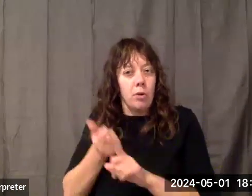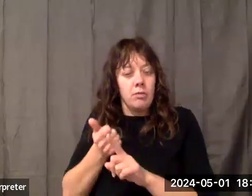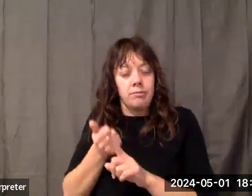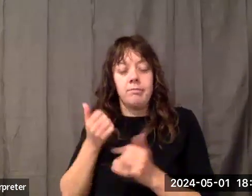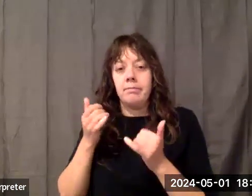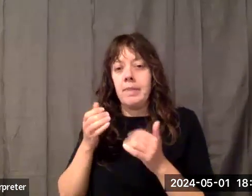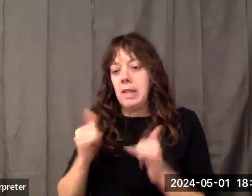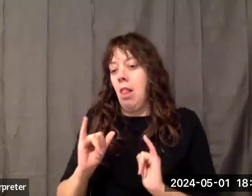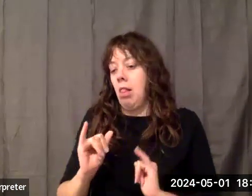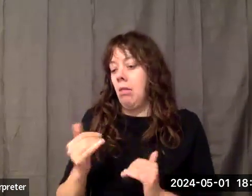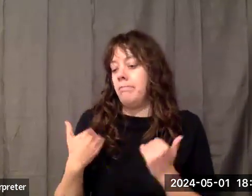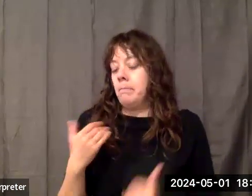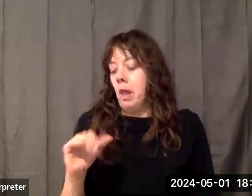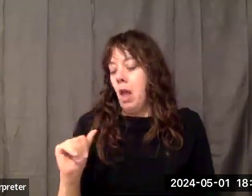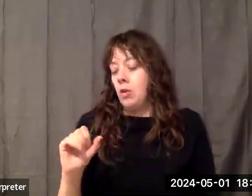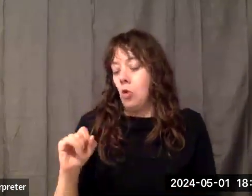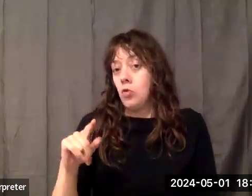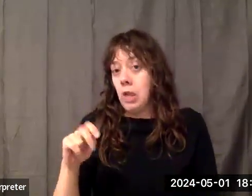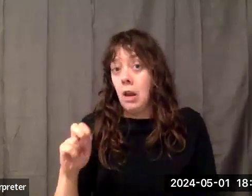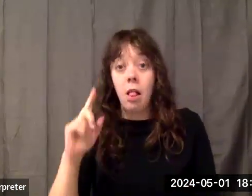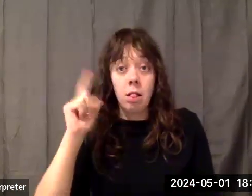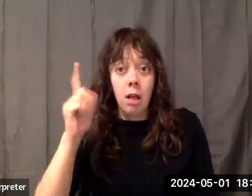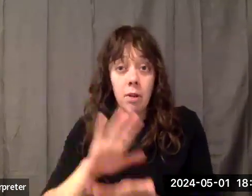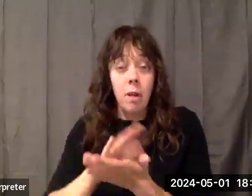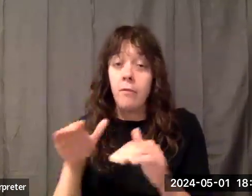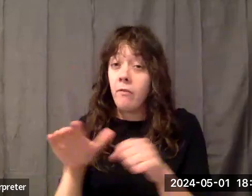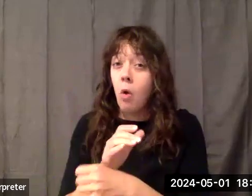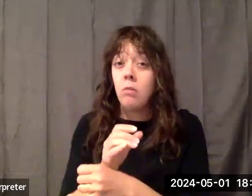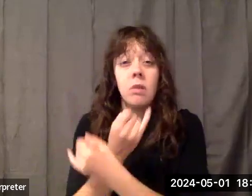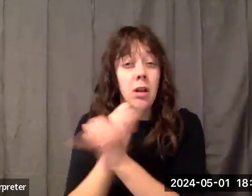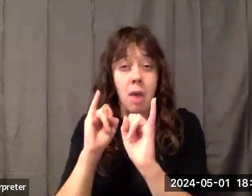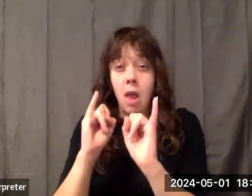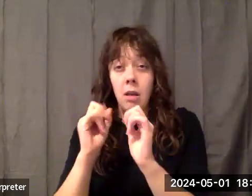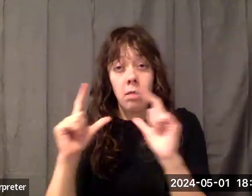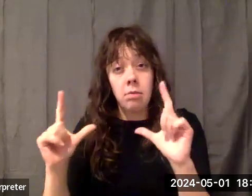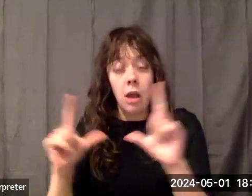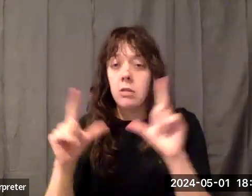Once they get the full independent licensure, of course it's understandable that that wouldn't continue